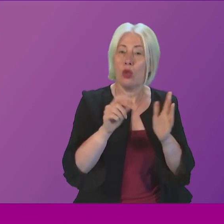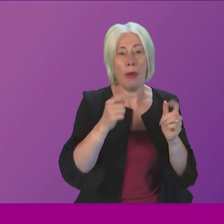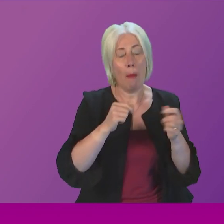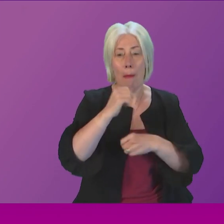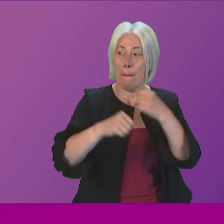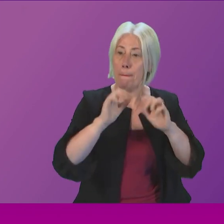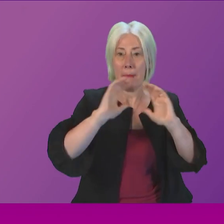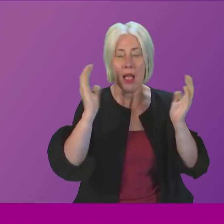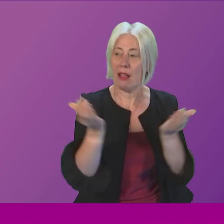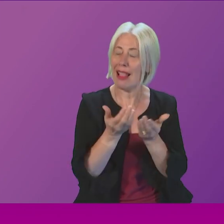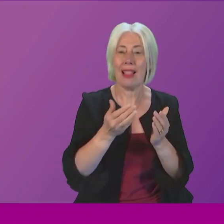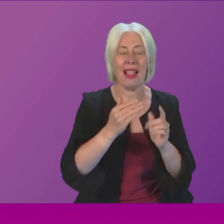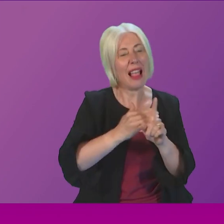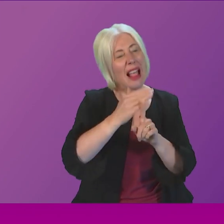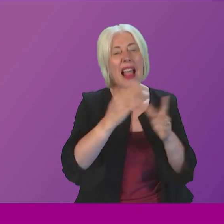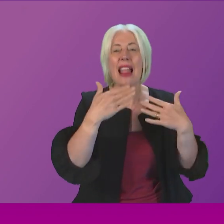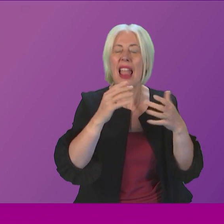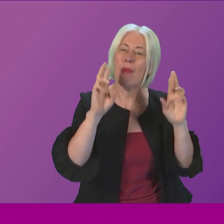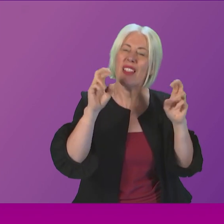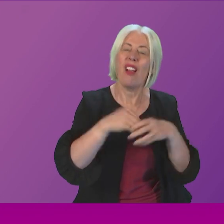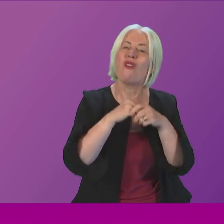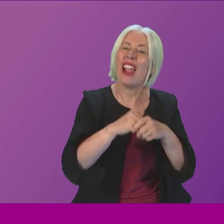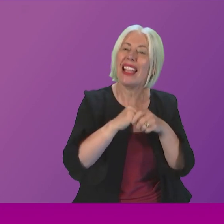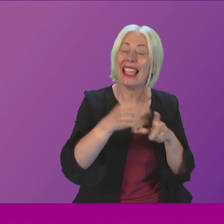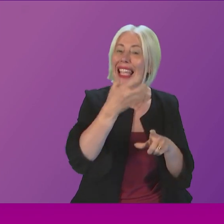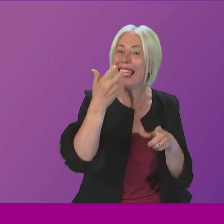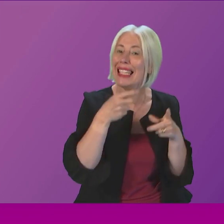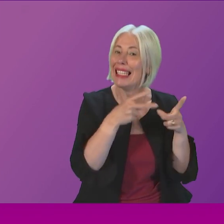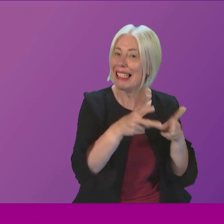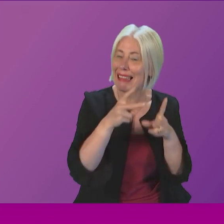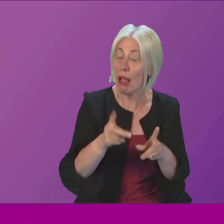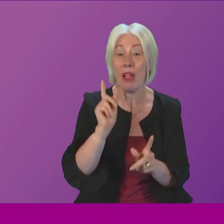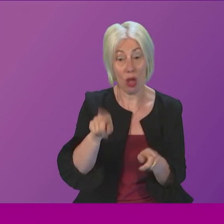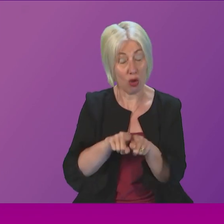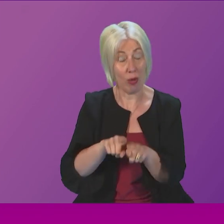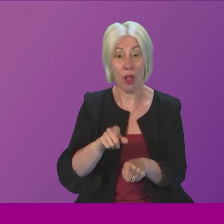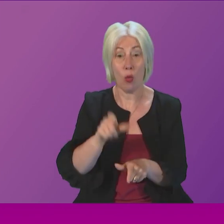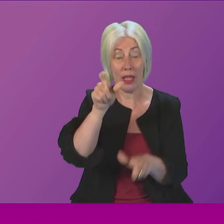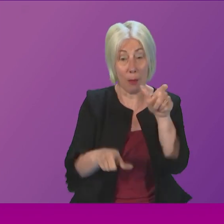heating systems. For example, one issue is the skills that are needed to install those heating systems